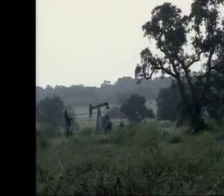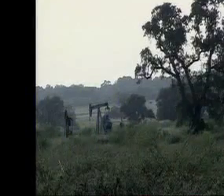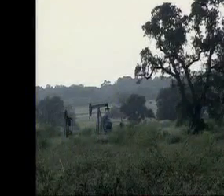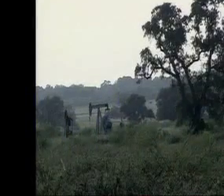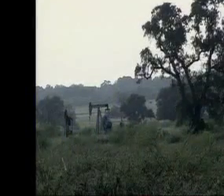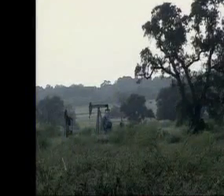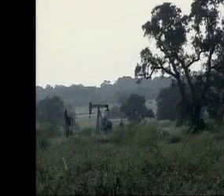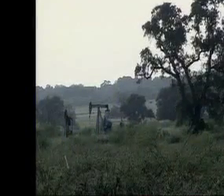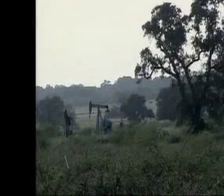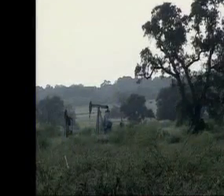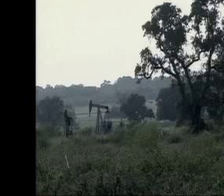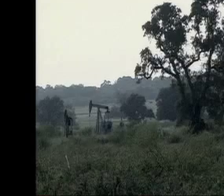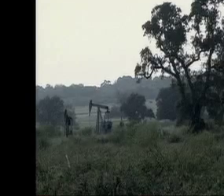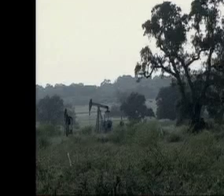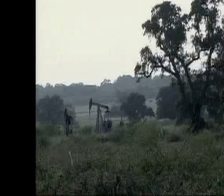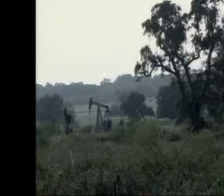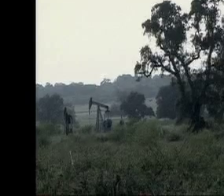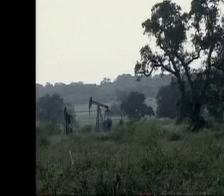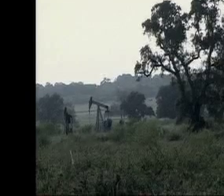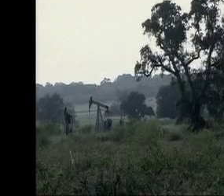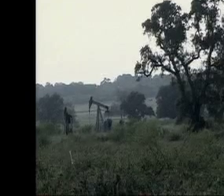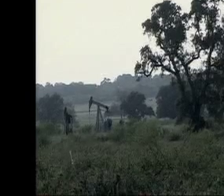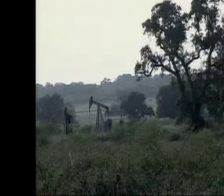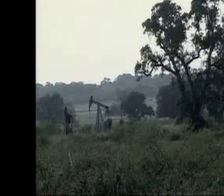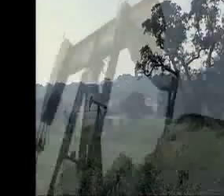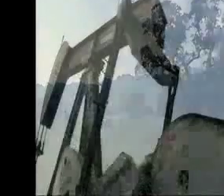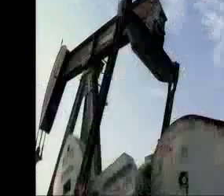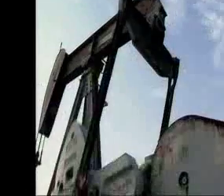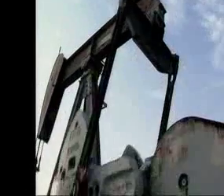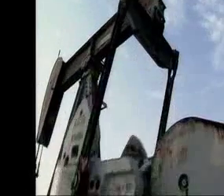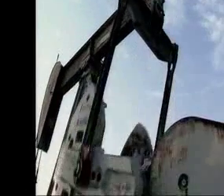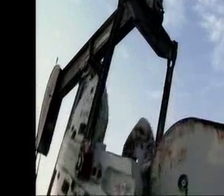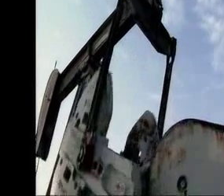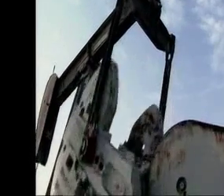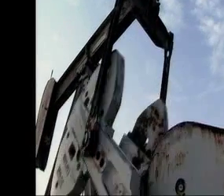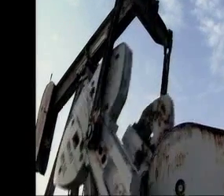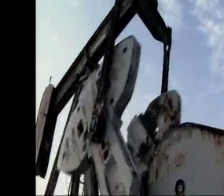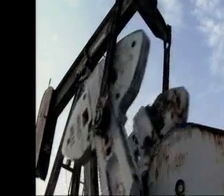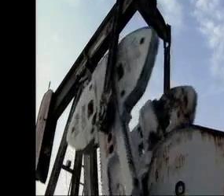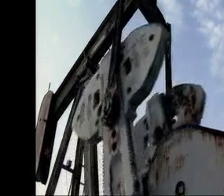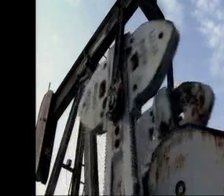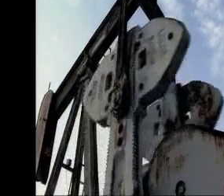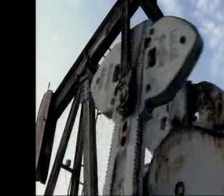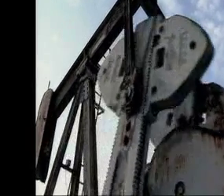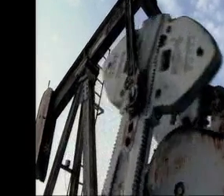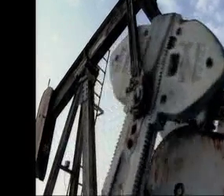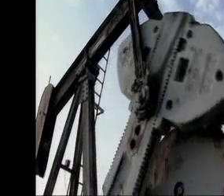Dumping used motor fluid or hydraulic fluid on the ground contaminates your water resources.